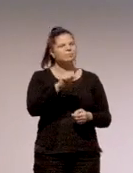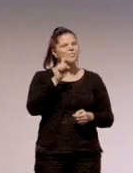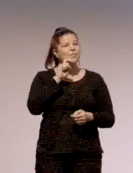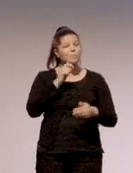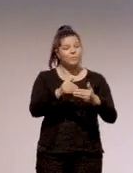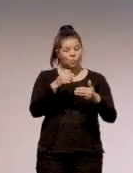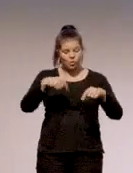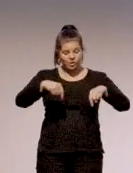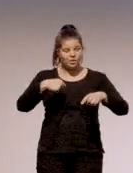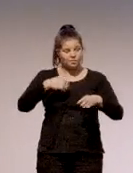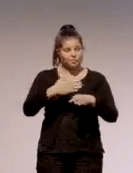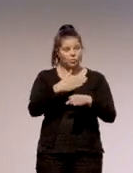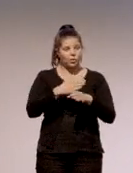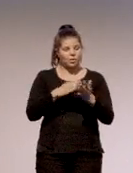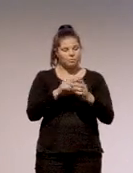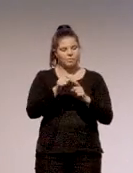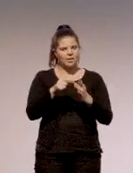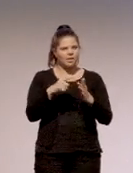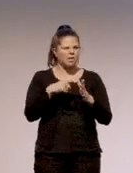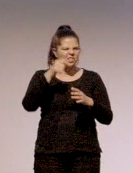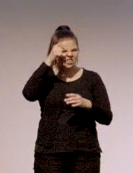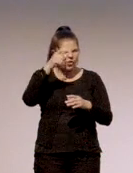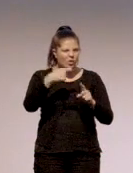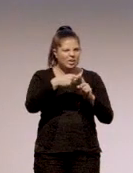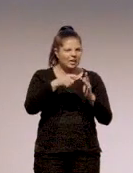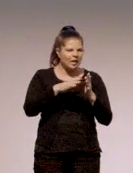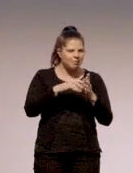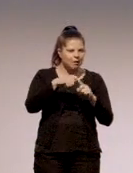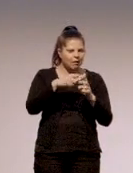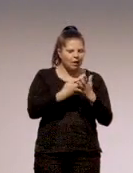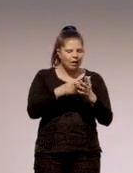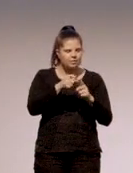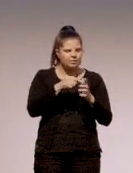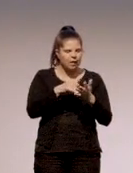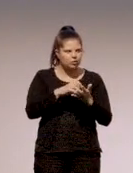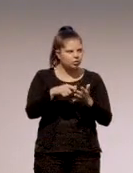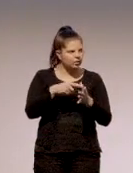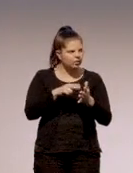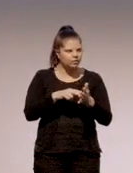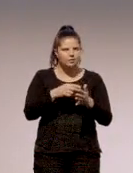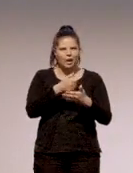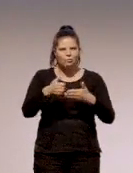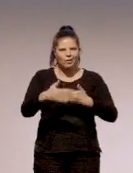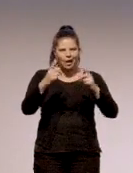and it was photos of Kim Kardashian all day, every day, right? But part of that was you could...that you could deal with demographics.